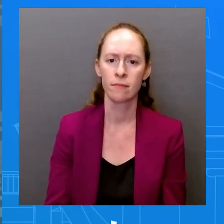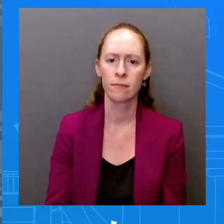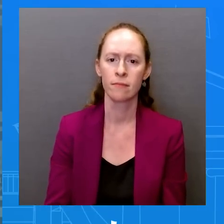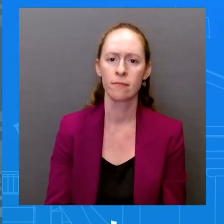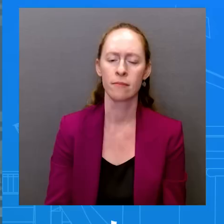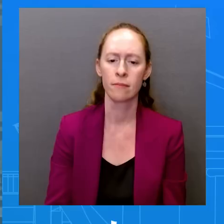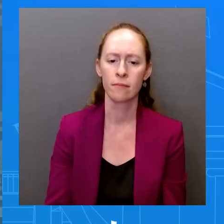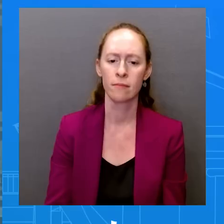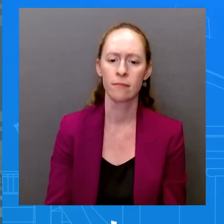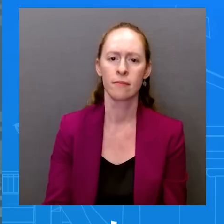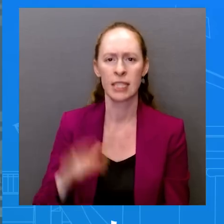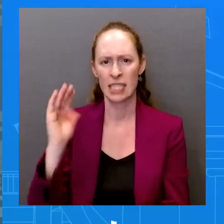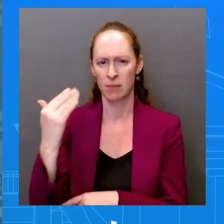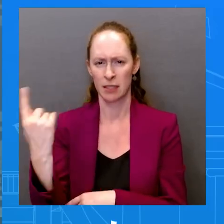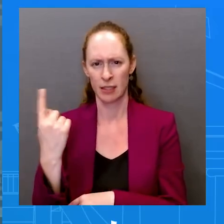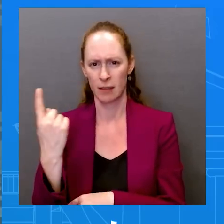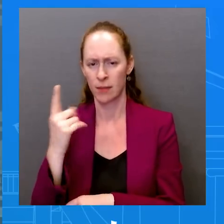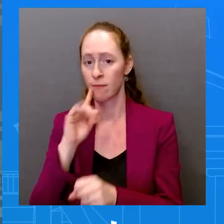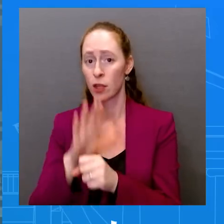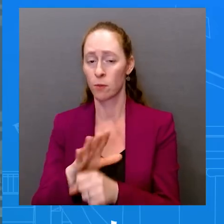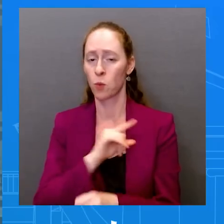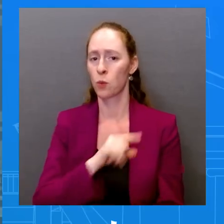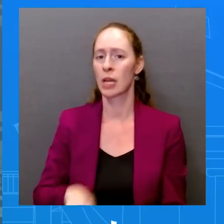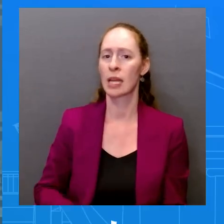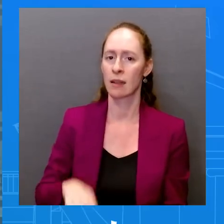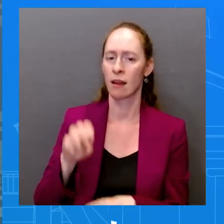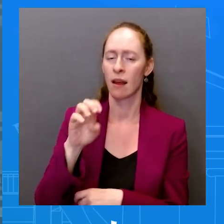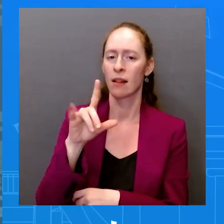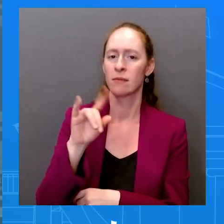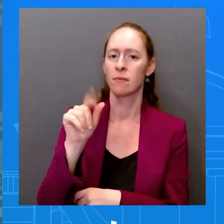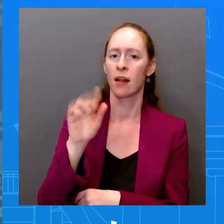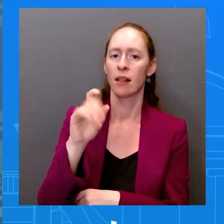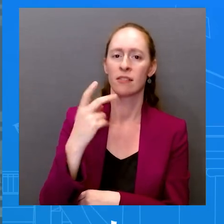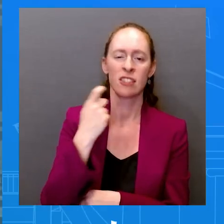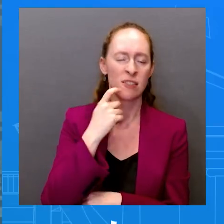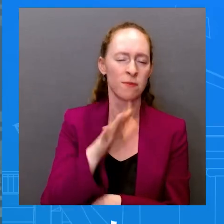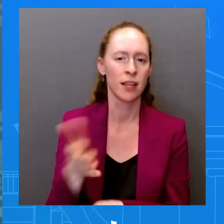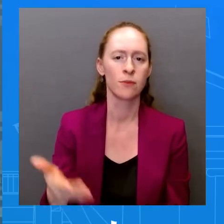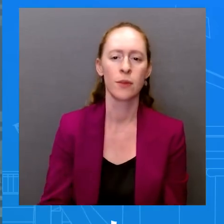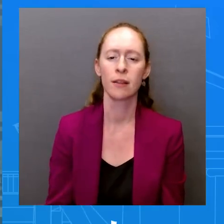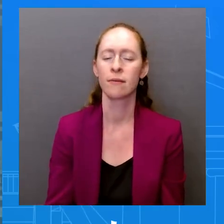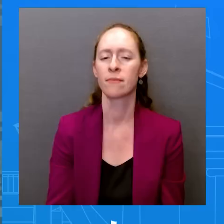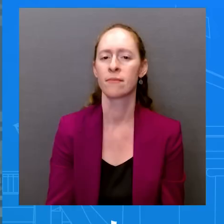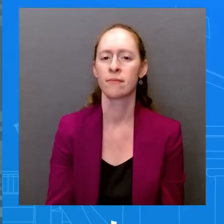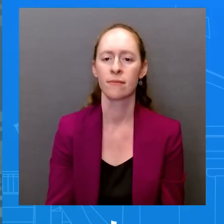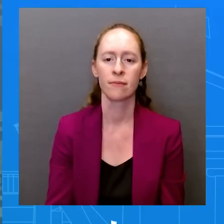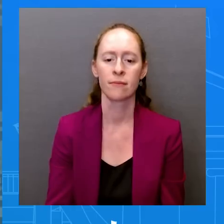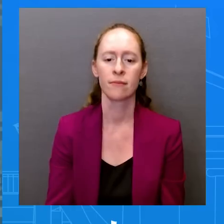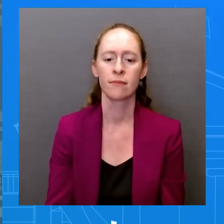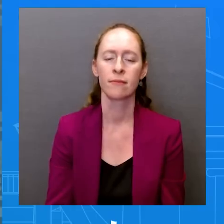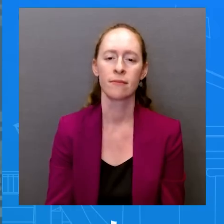Ms. Jean-Pierre: So, as I said earlier, you know, our hearts and our thoughts